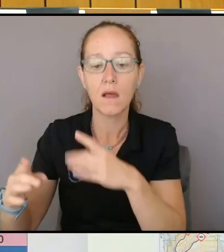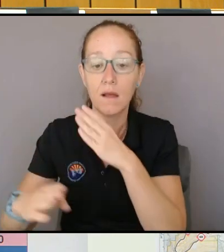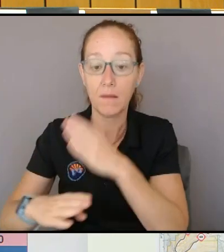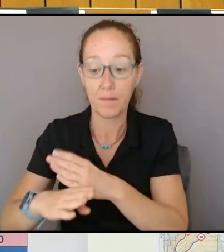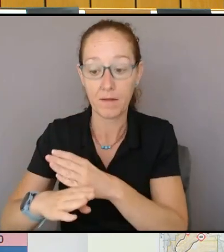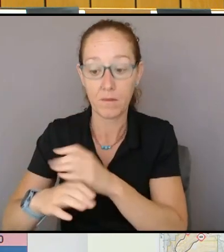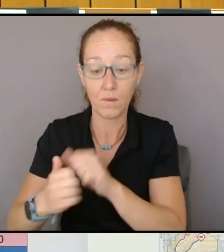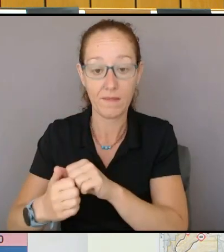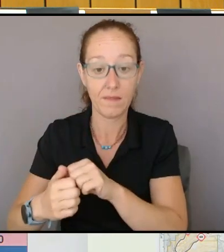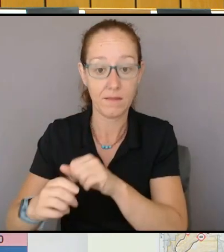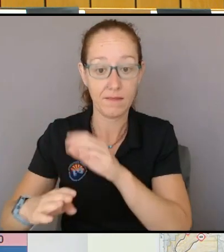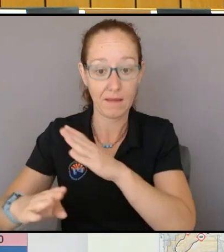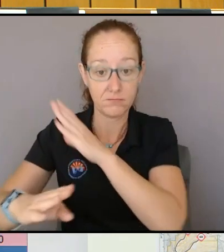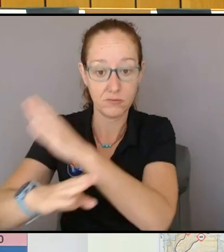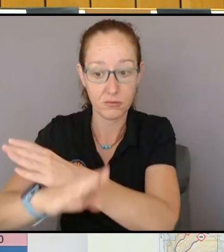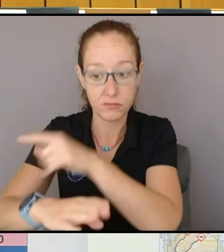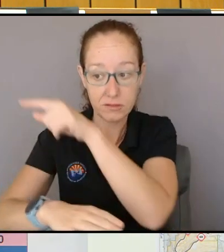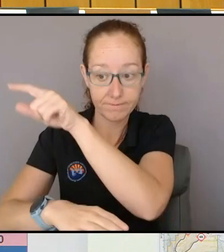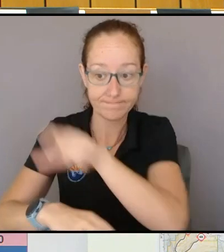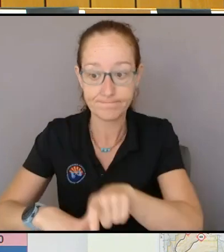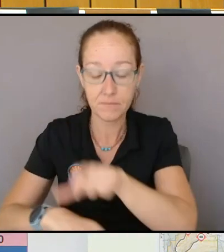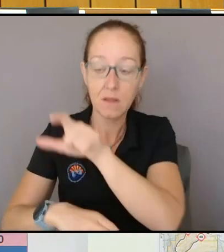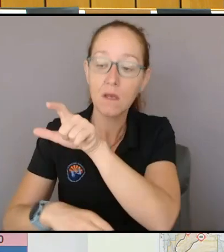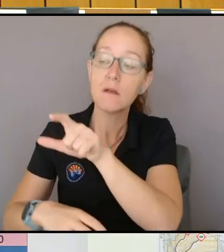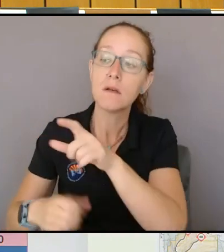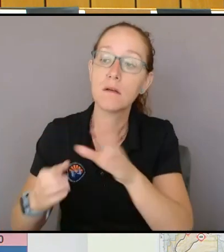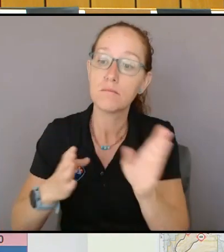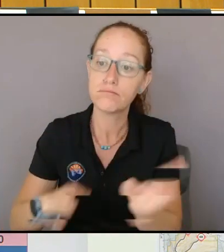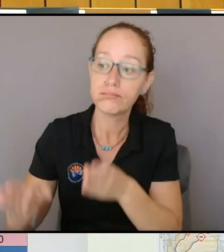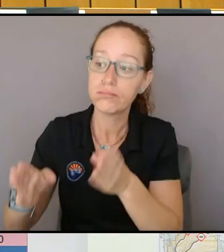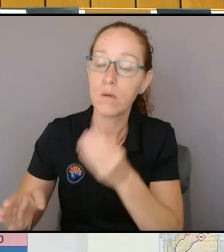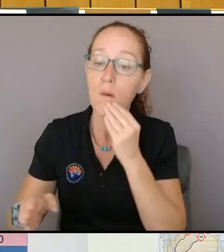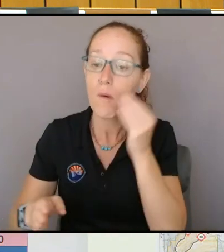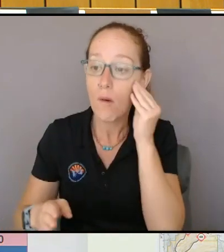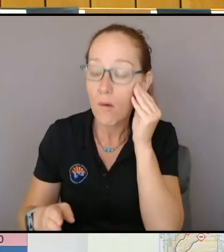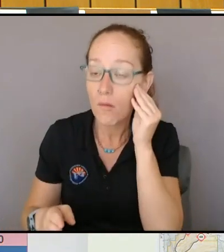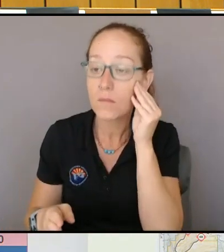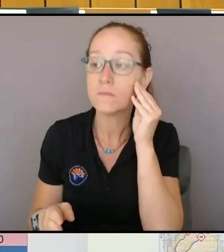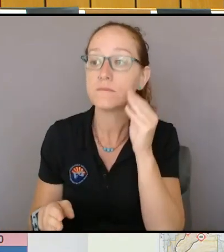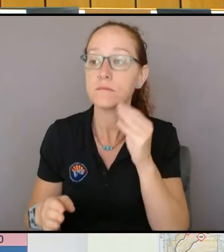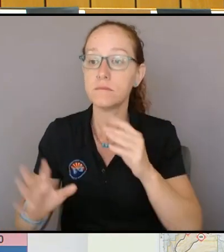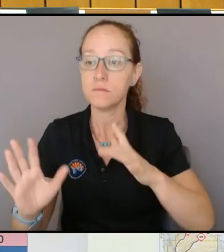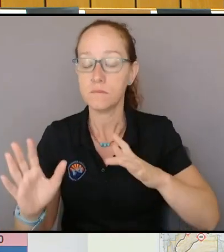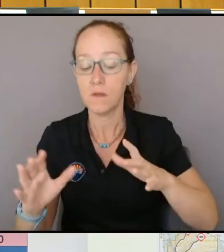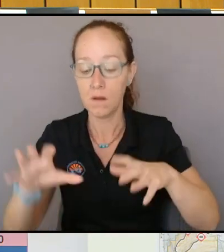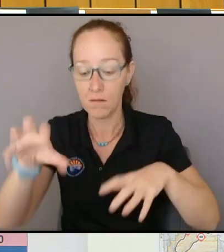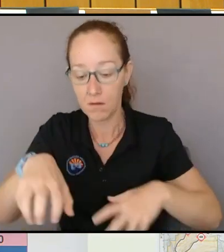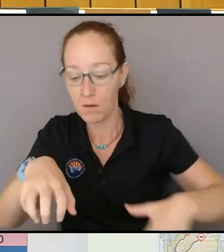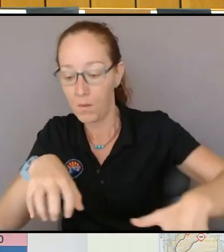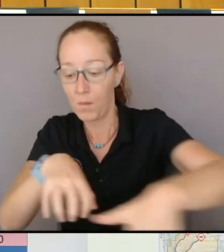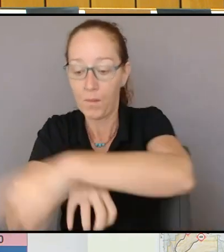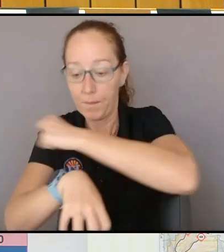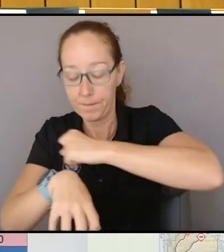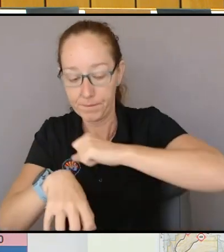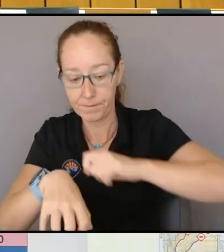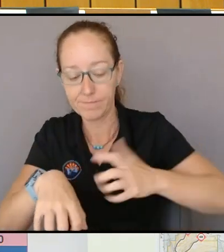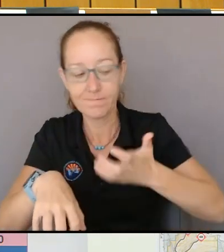they're there and can catch any spots fire, you know, any embers that land within the dozer line. So if you can imagine the home,